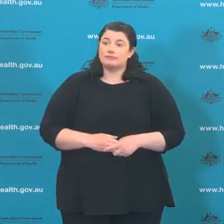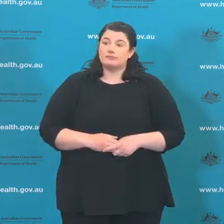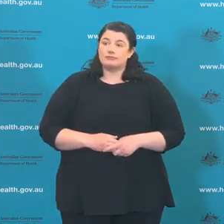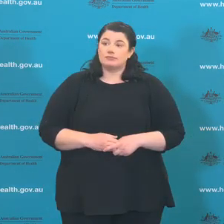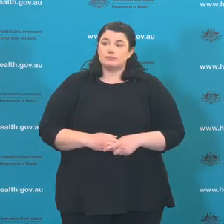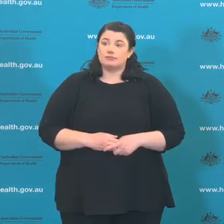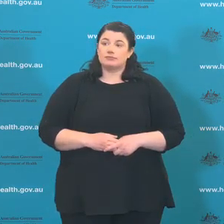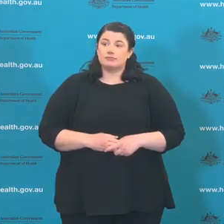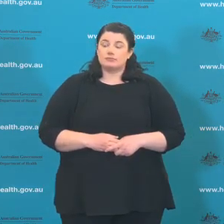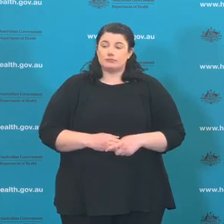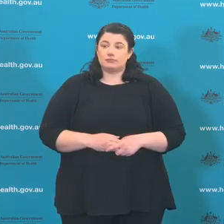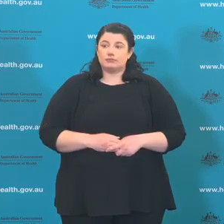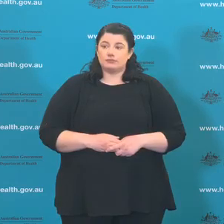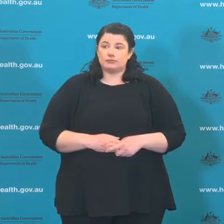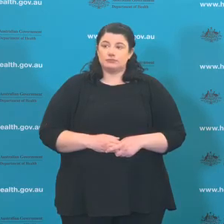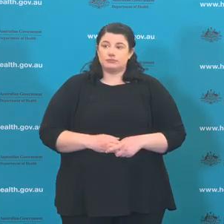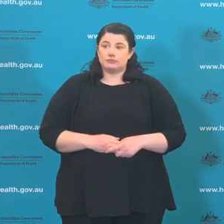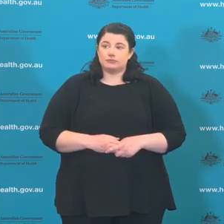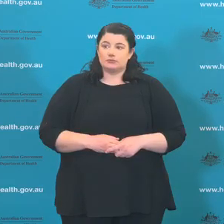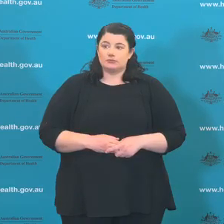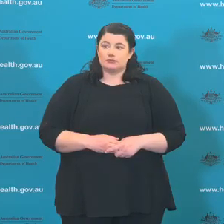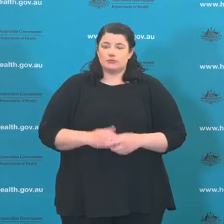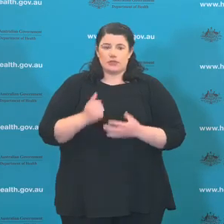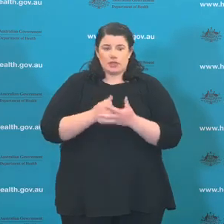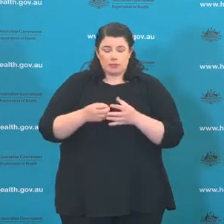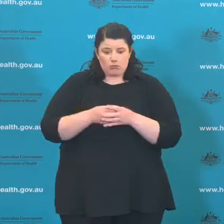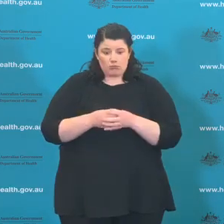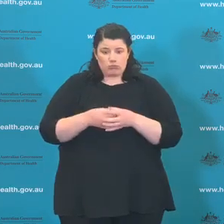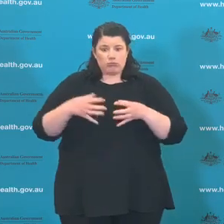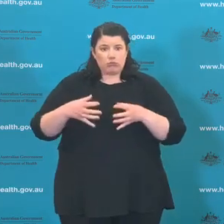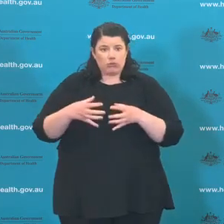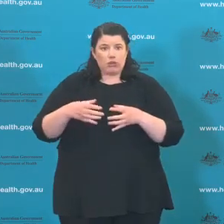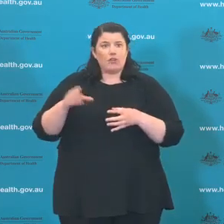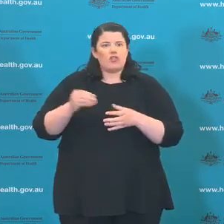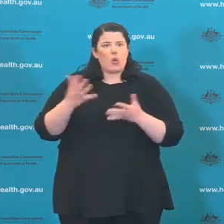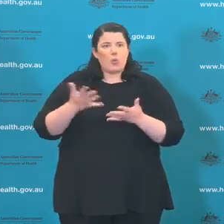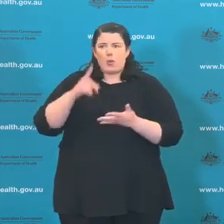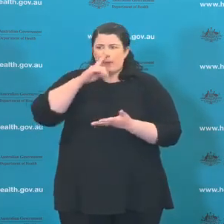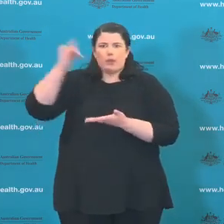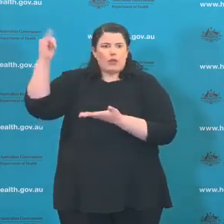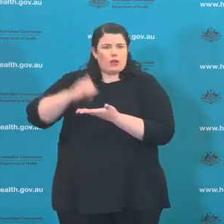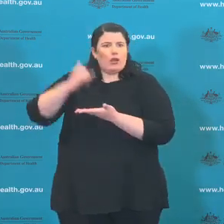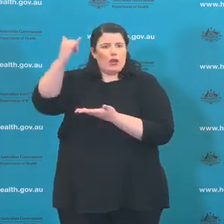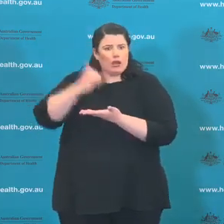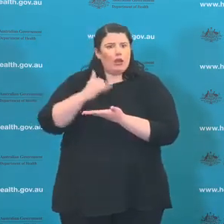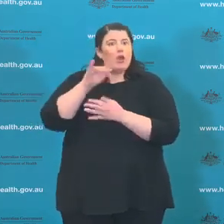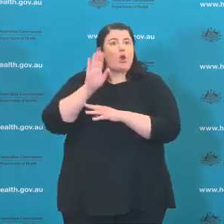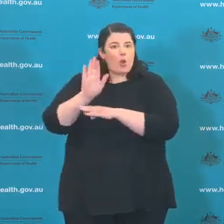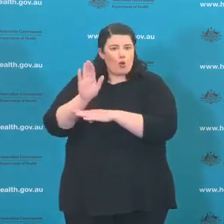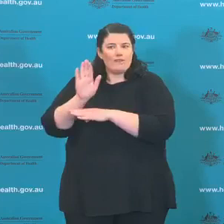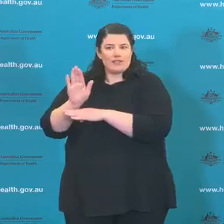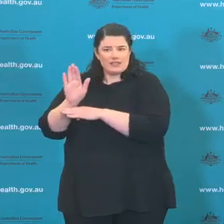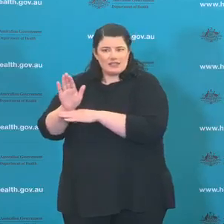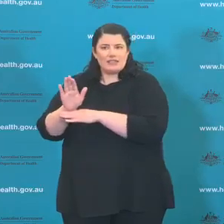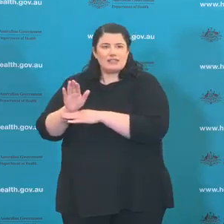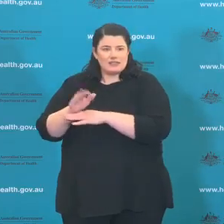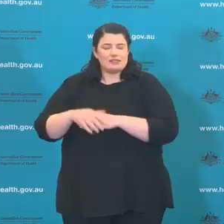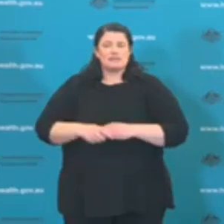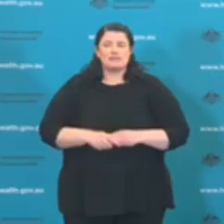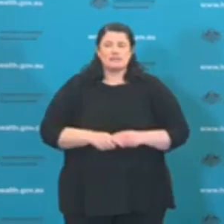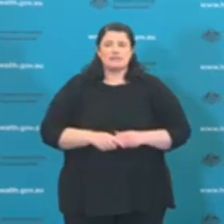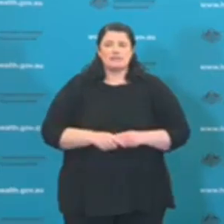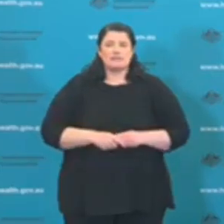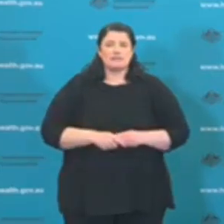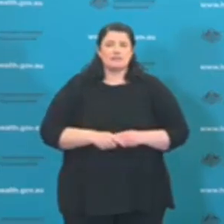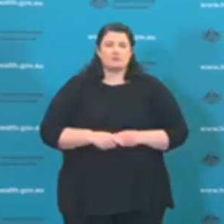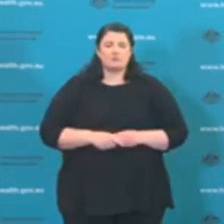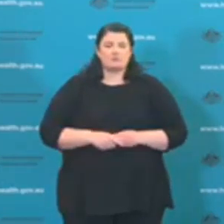of the cases we are seeing from overseas travellers are you expecting that as social restrictions continue to ease, that we might be seeing clusters in the public as